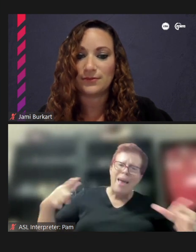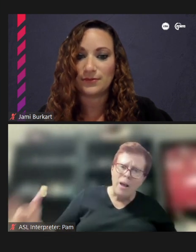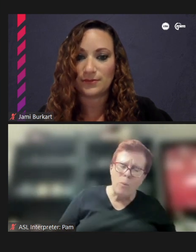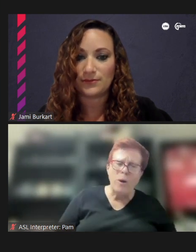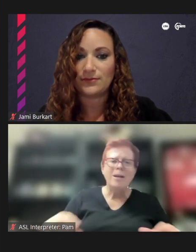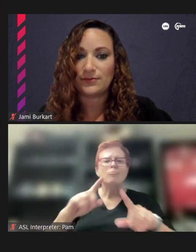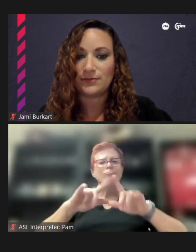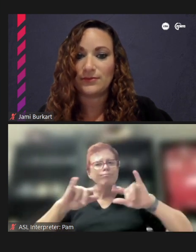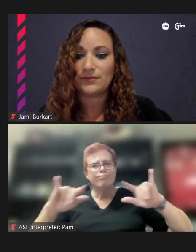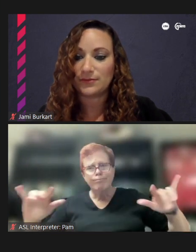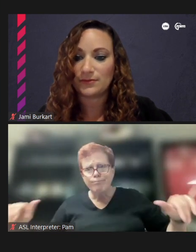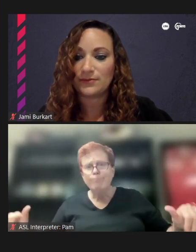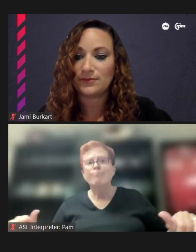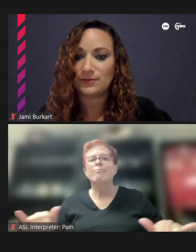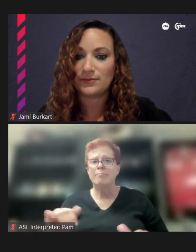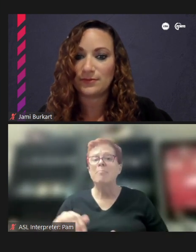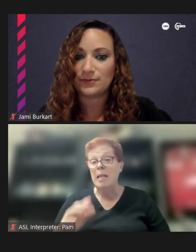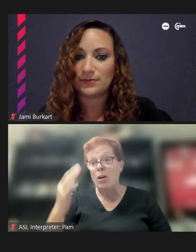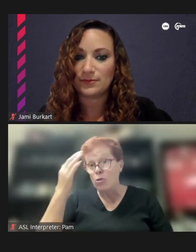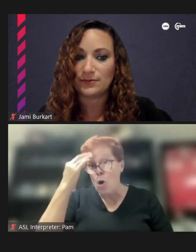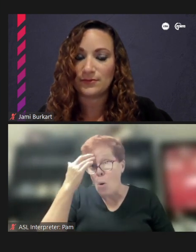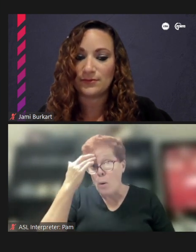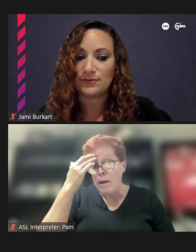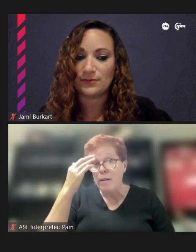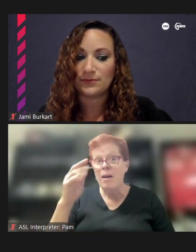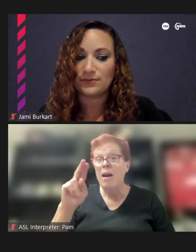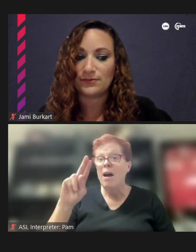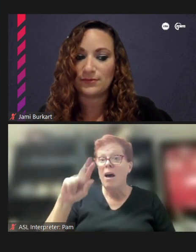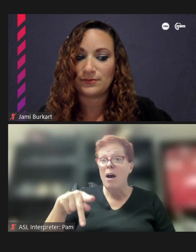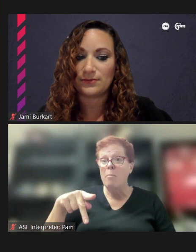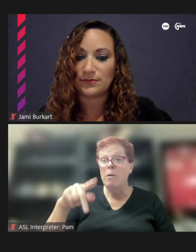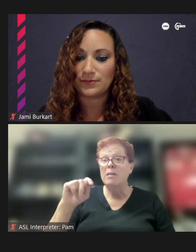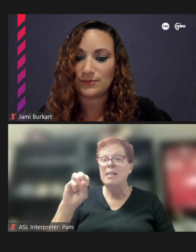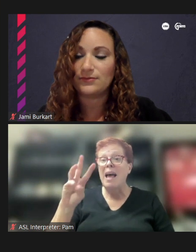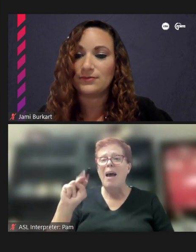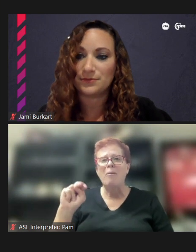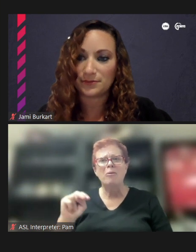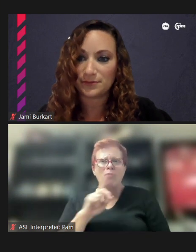and I think especially knowing that Uptown does speak so many different languages and